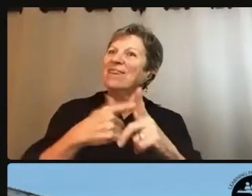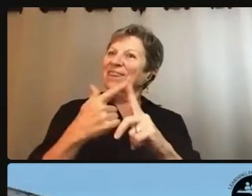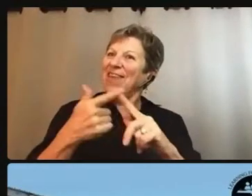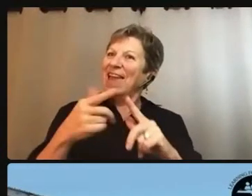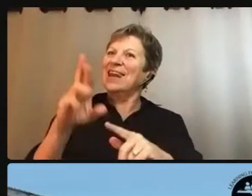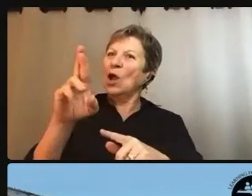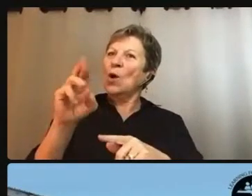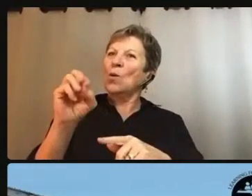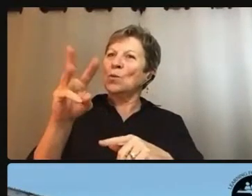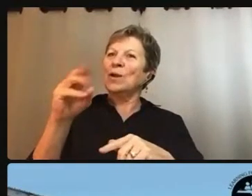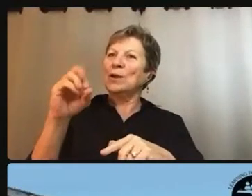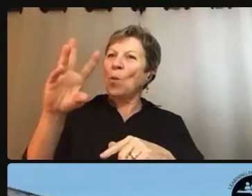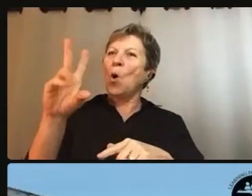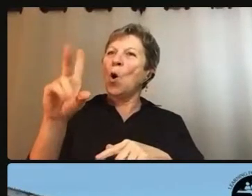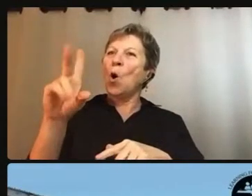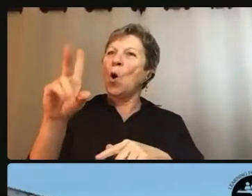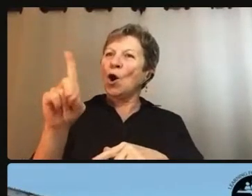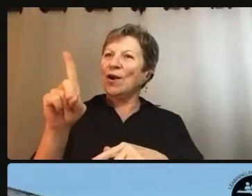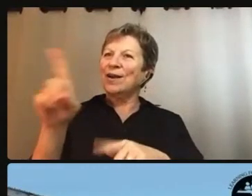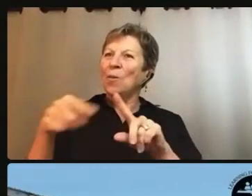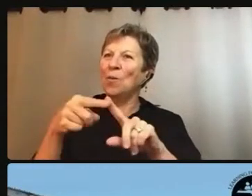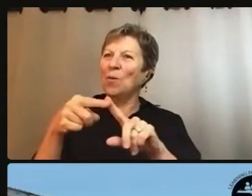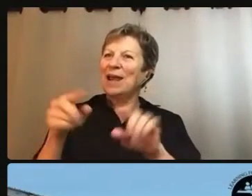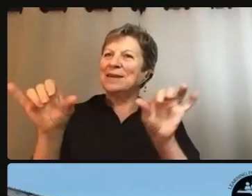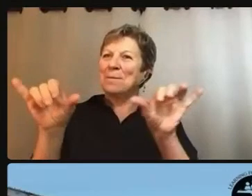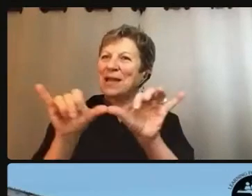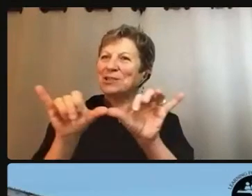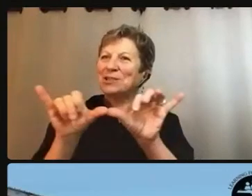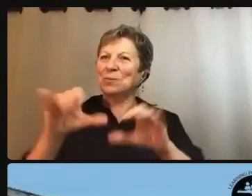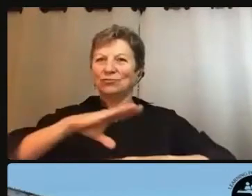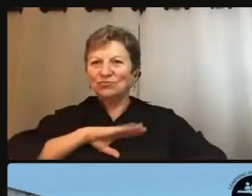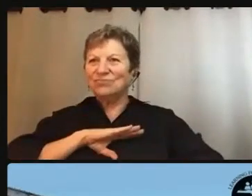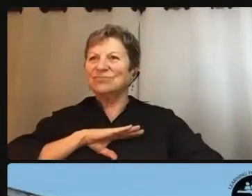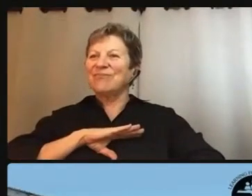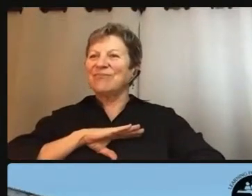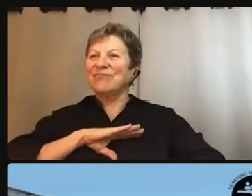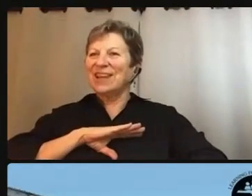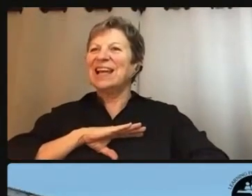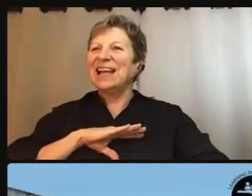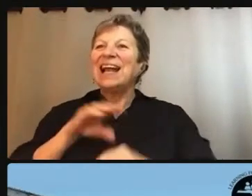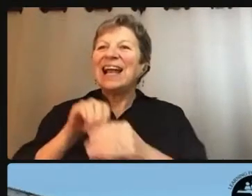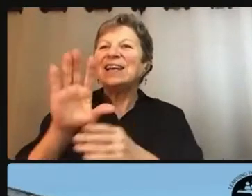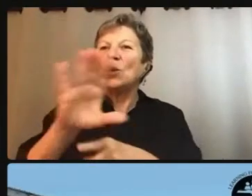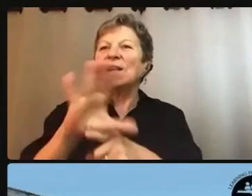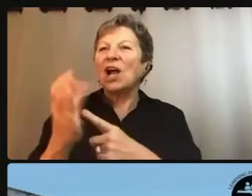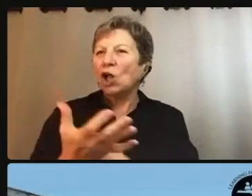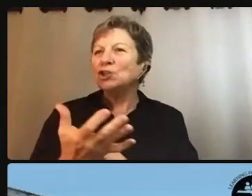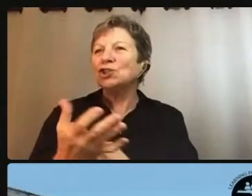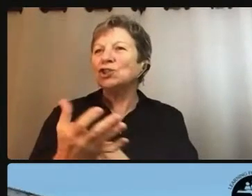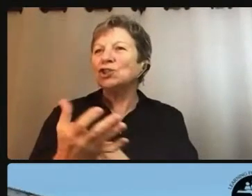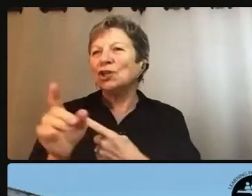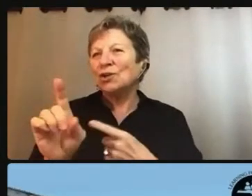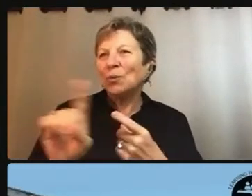DONE ONCE THE PLAN IS IN PLACE